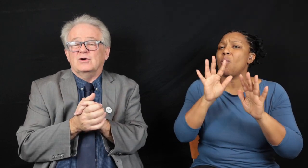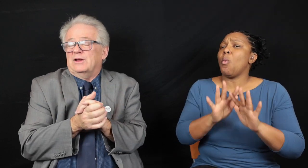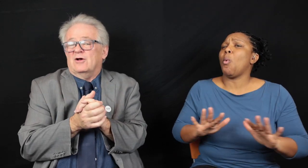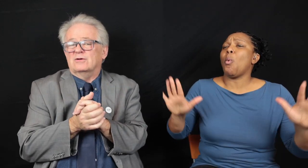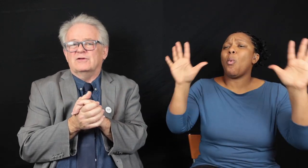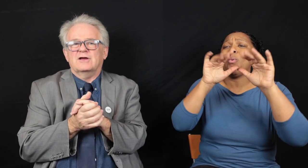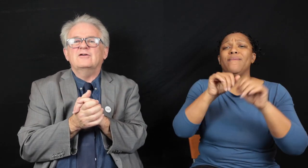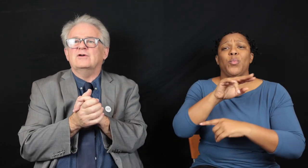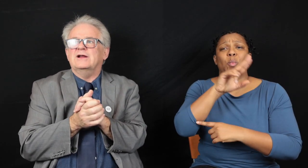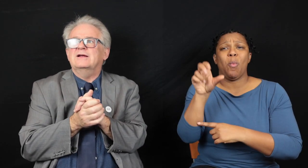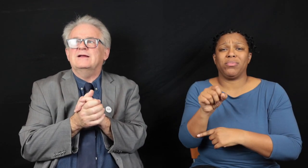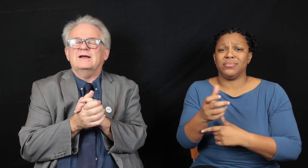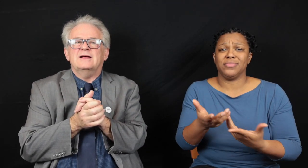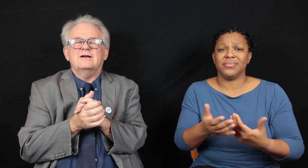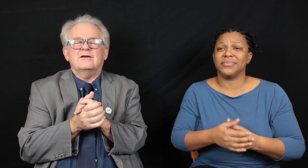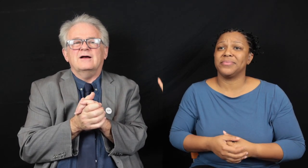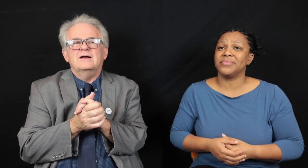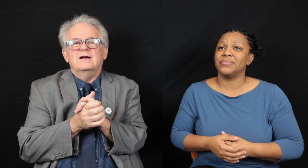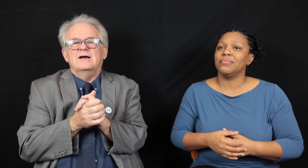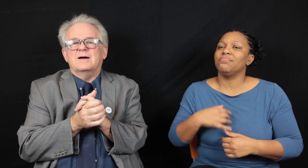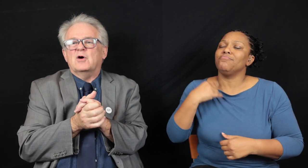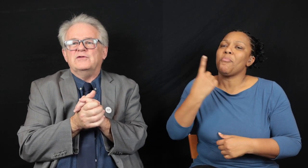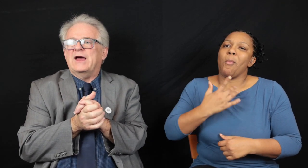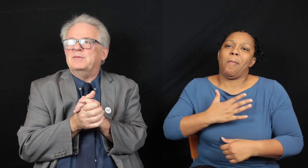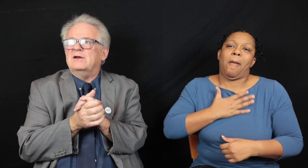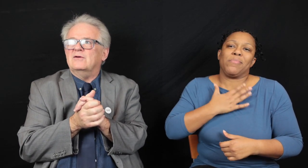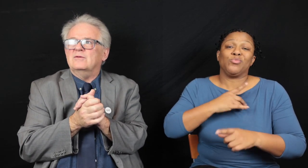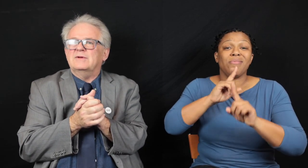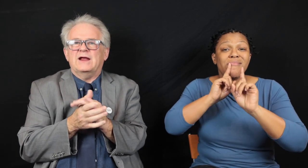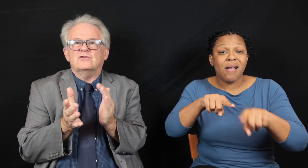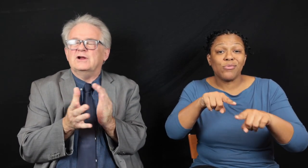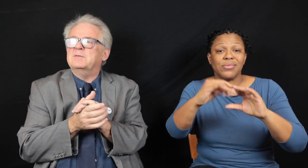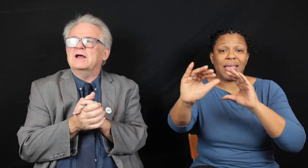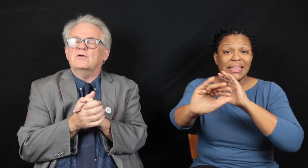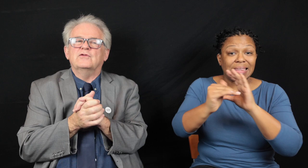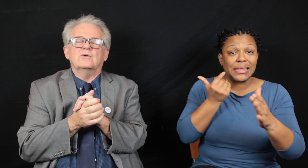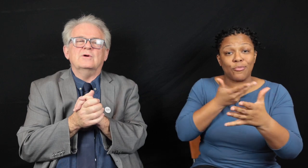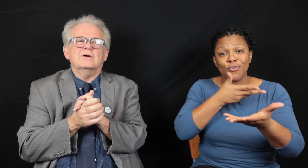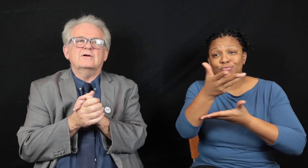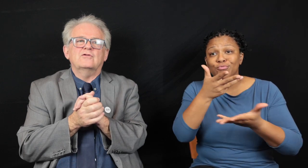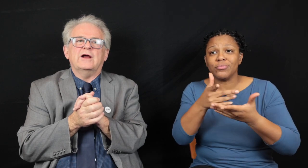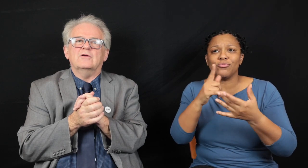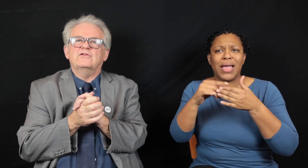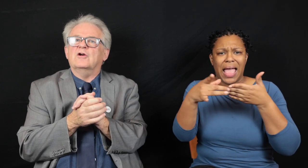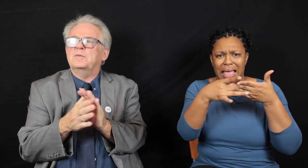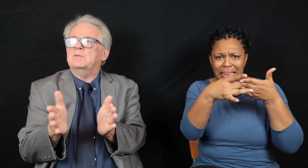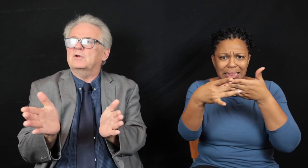really all over the country and I’m always happy to try to answer emails or try to steer people